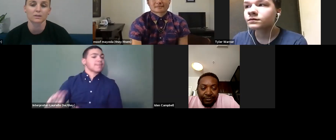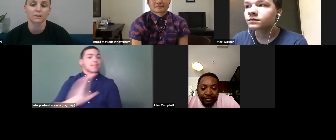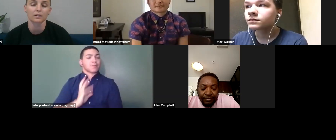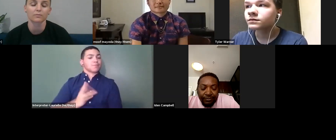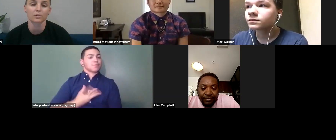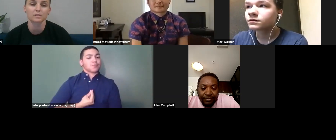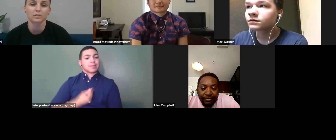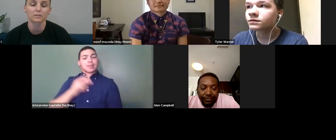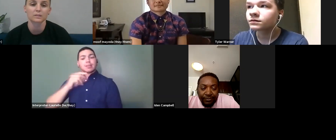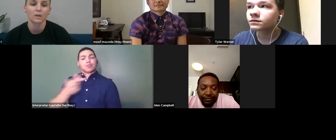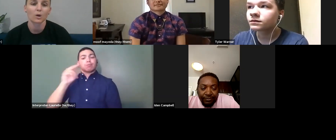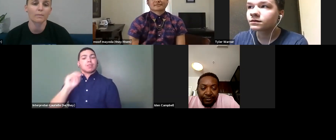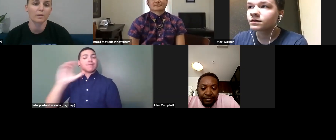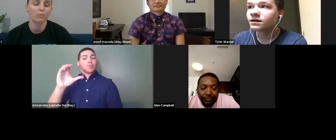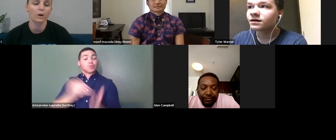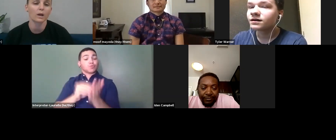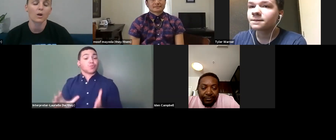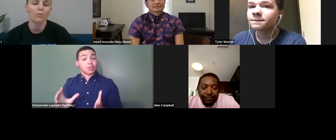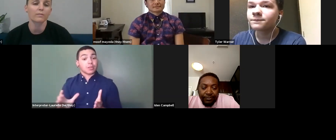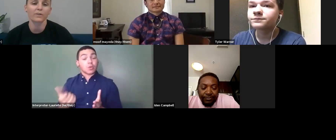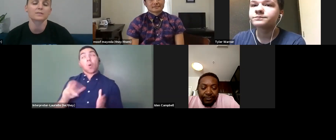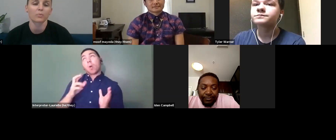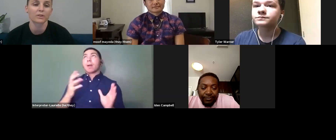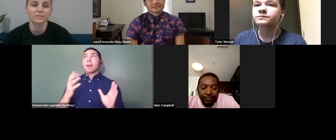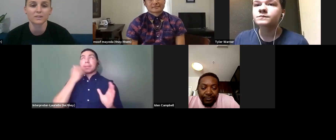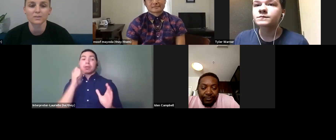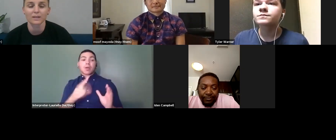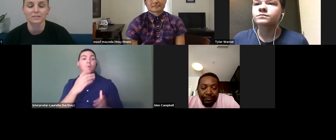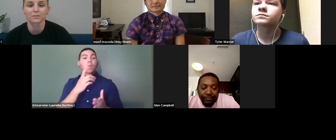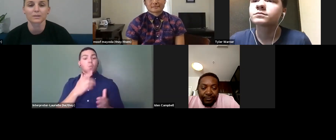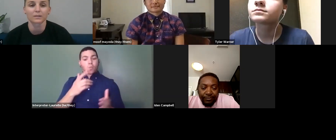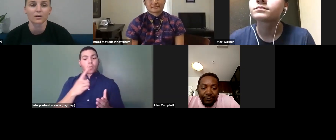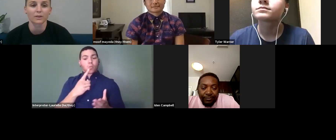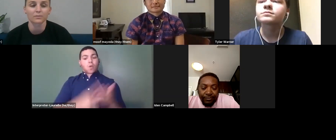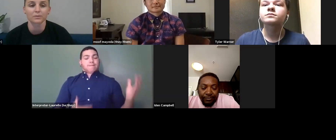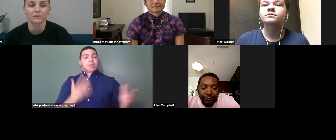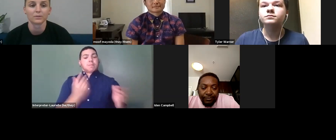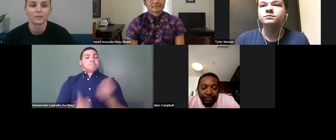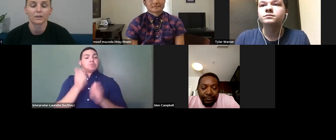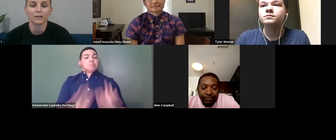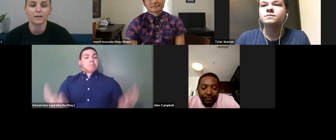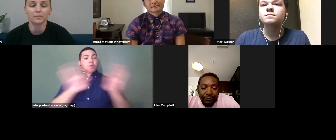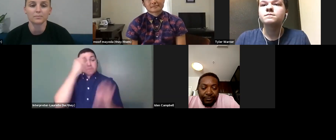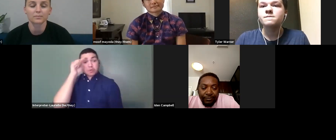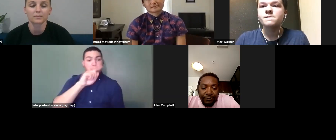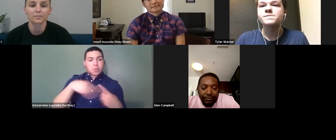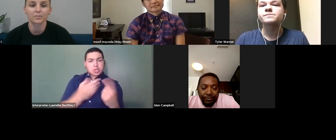pronouns or that they have different preferred pronouns, then please use them.